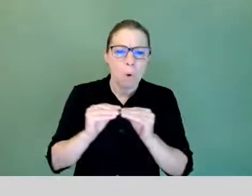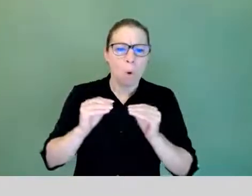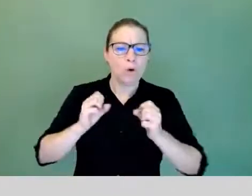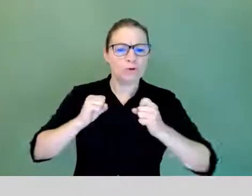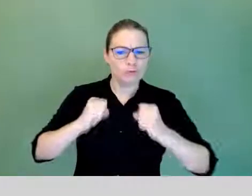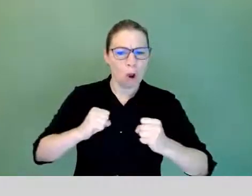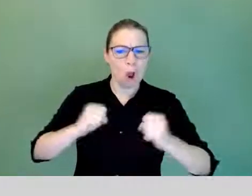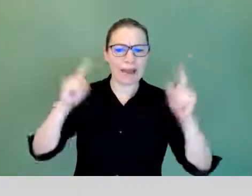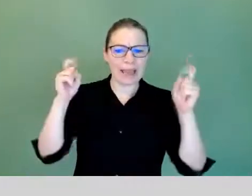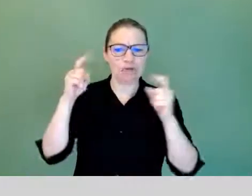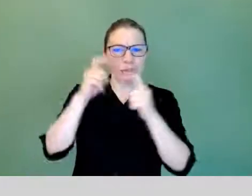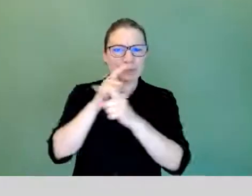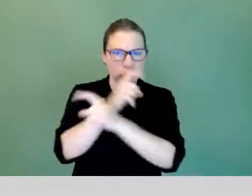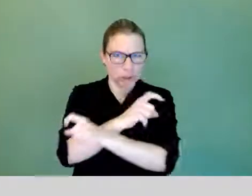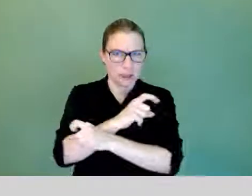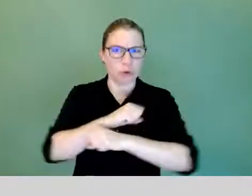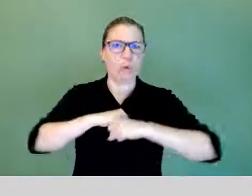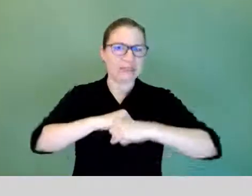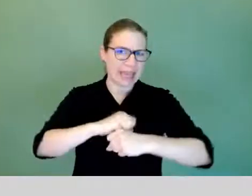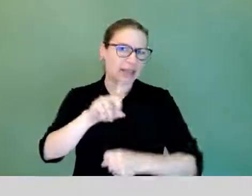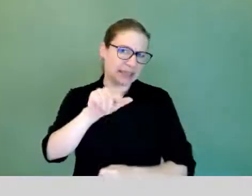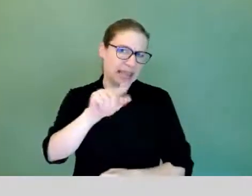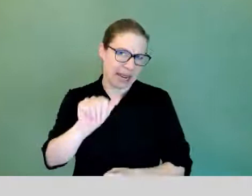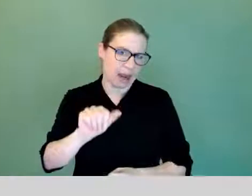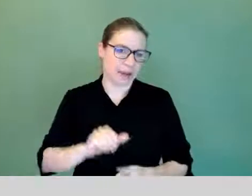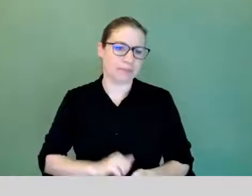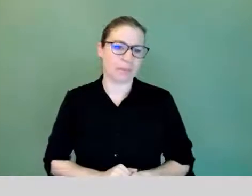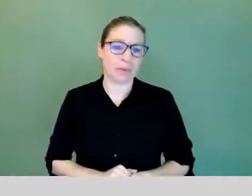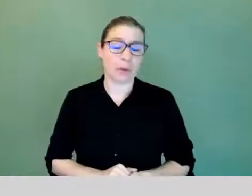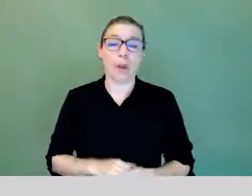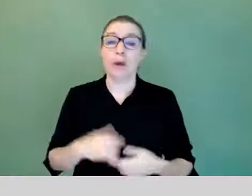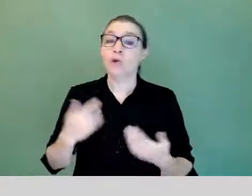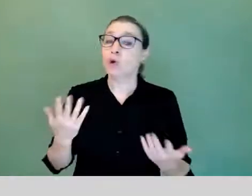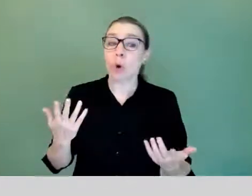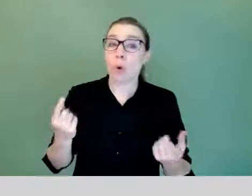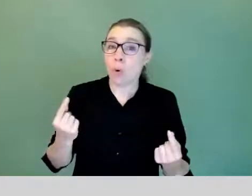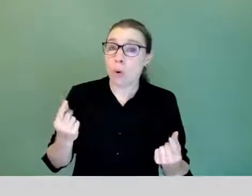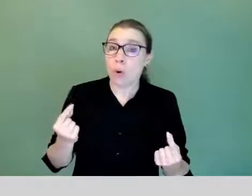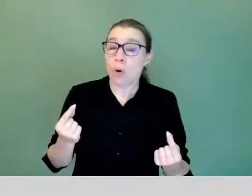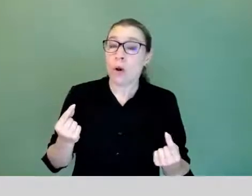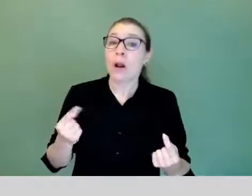over the encrypted data. So in this way, you will be able to